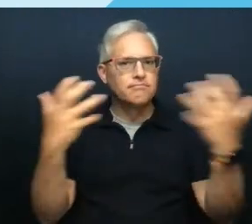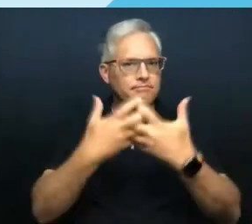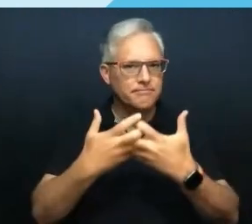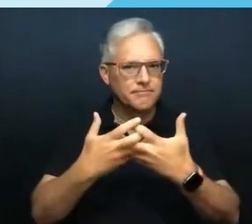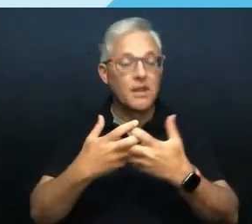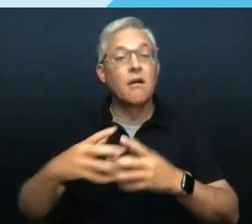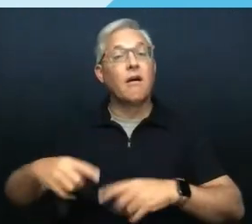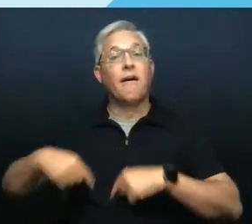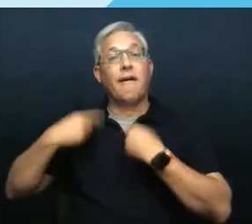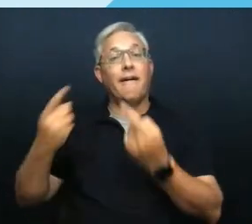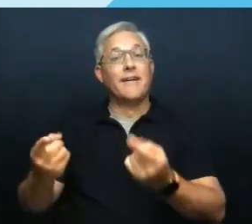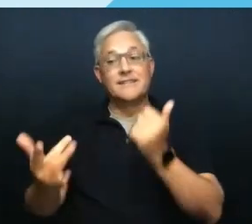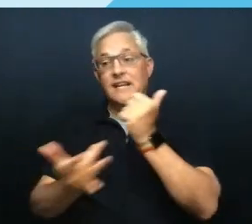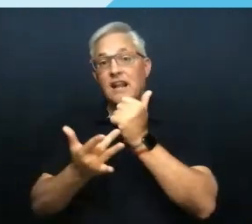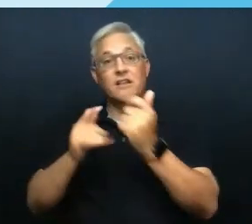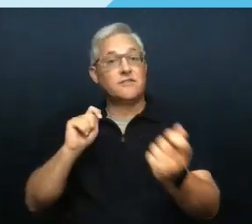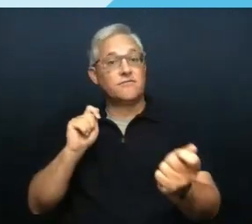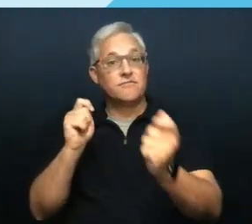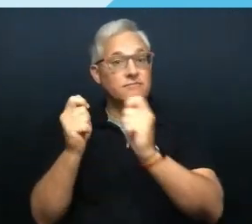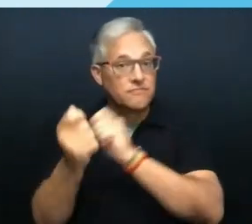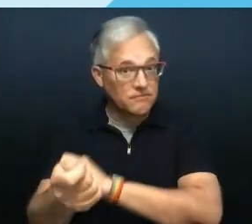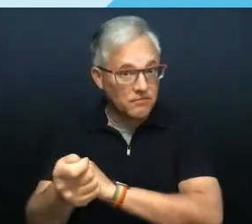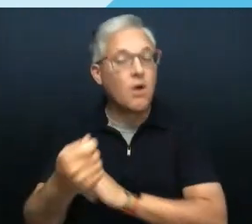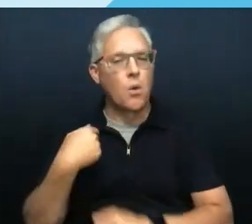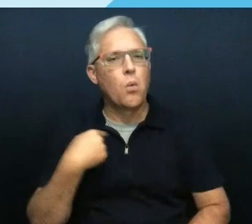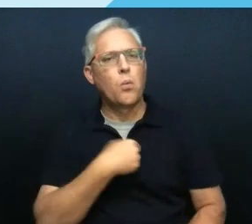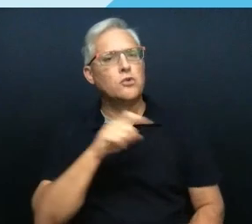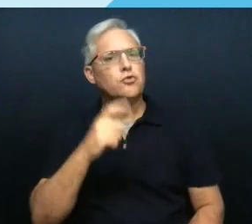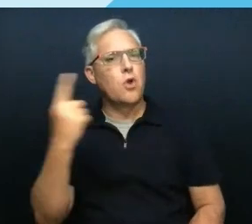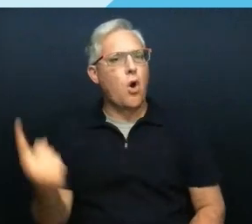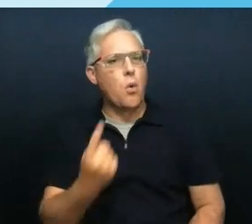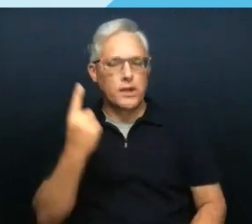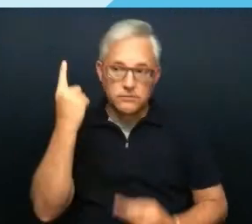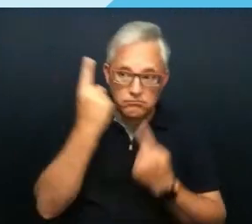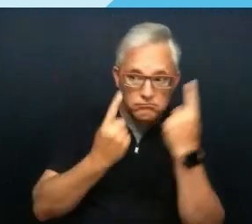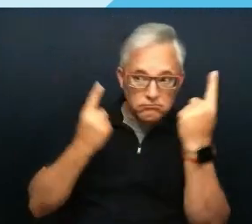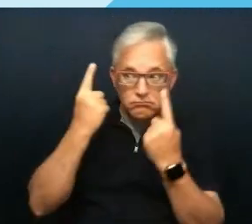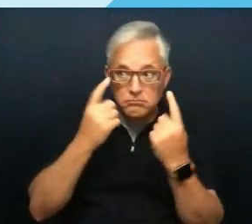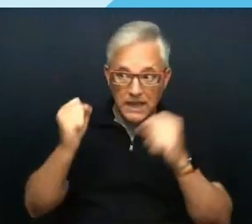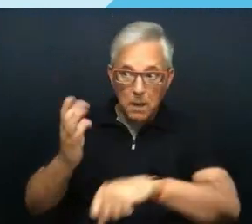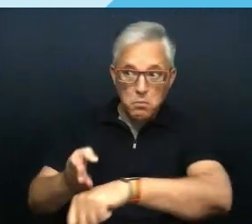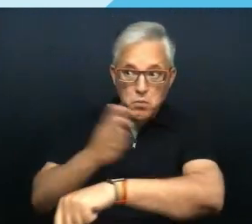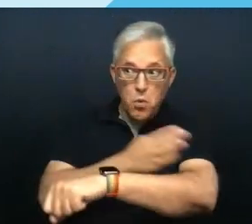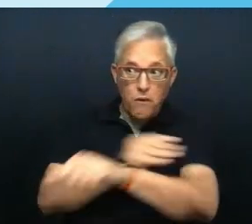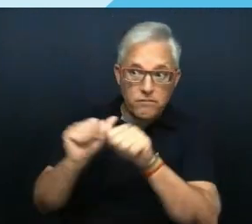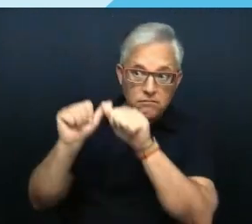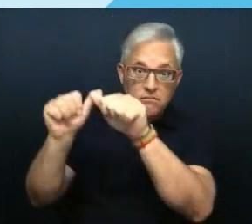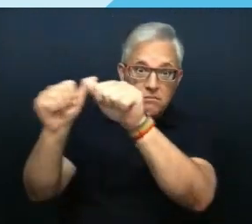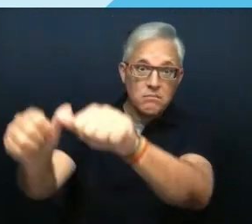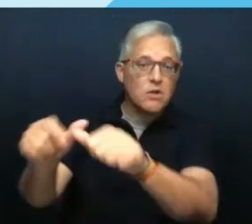there are ways that we can improve as it never should stop. As you saw from my example earlier,